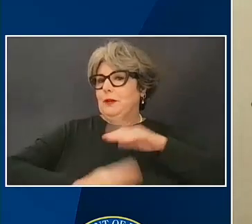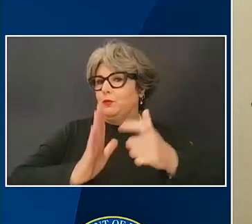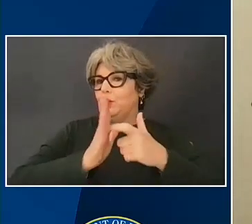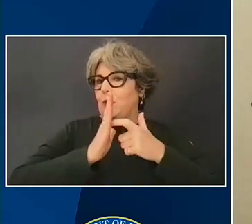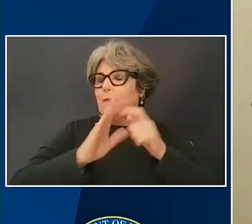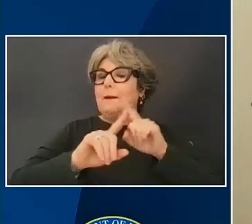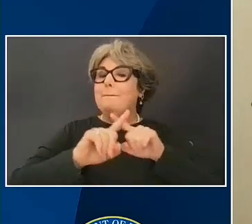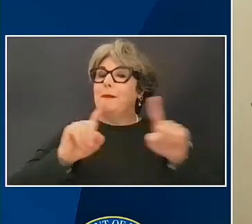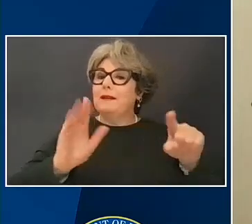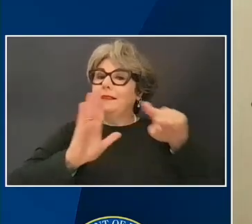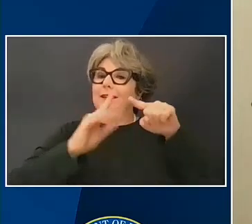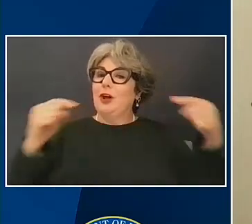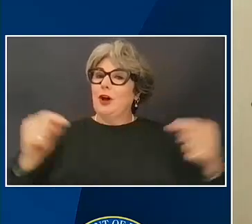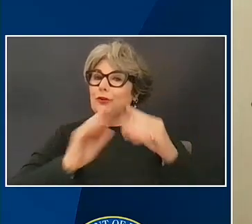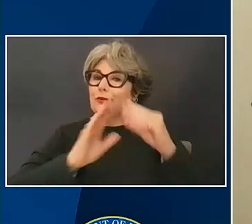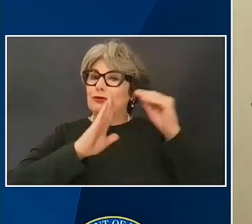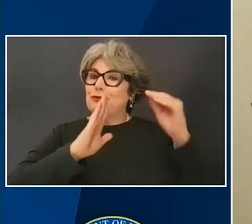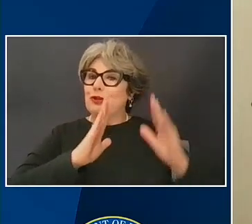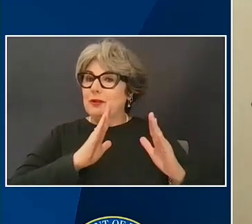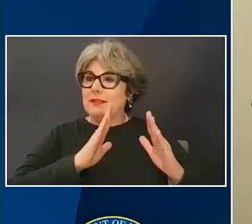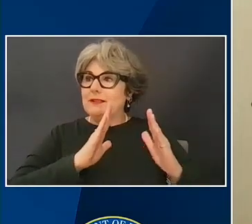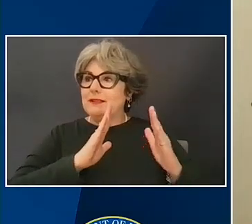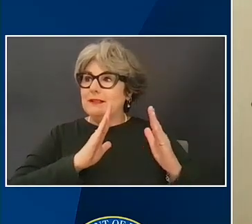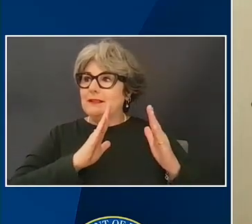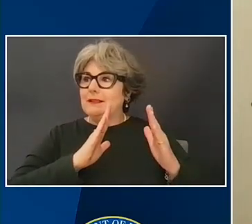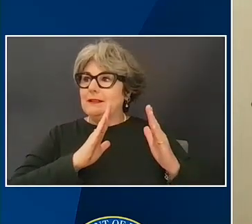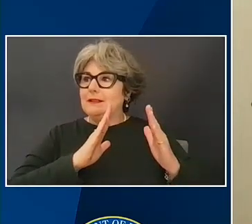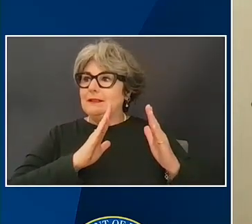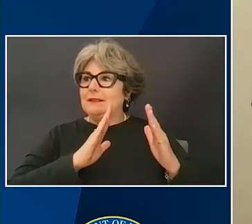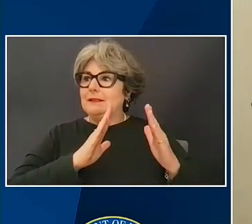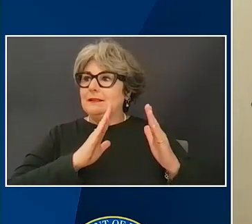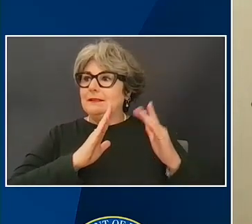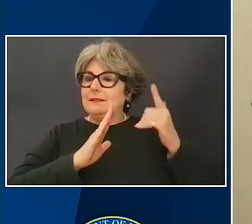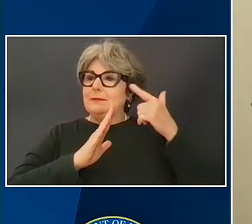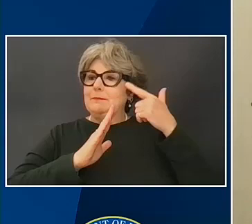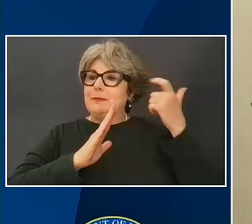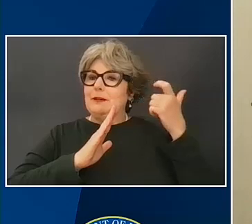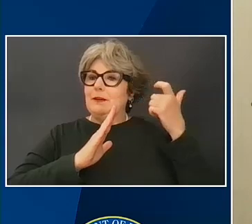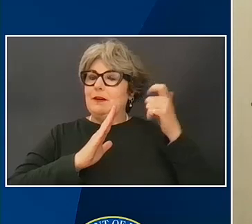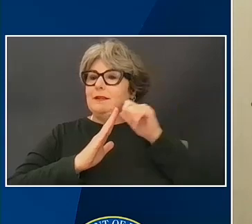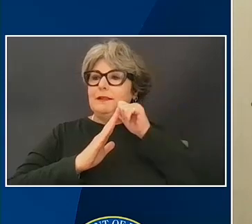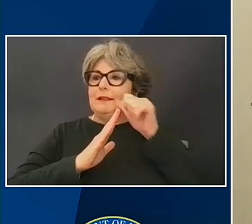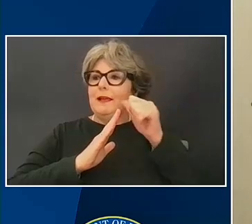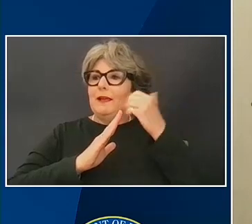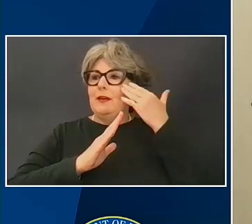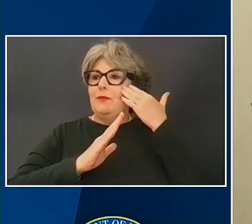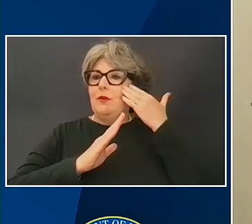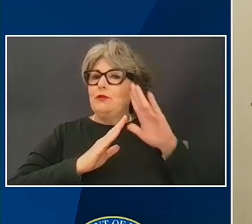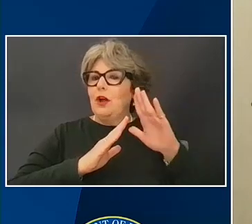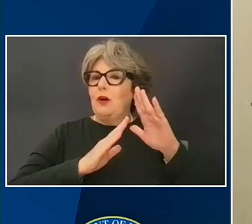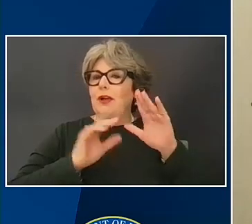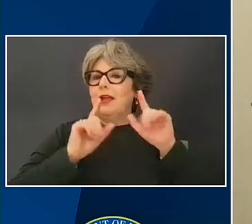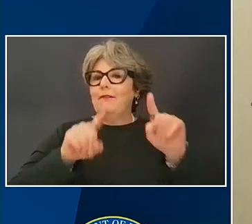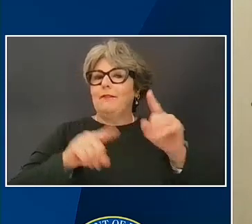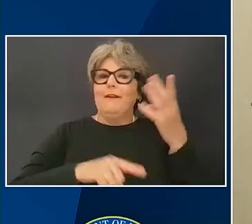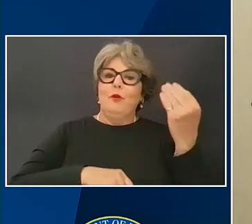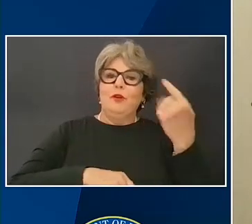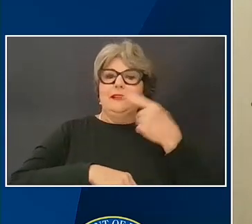students ultimately because they're not going to feel like- or they're not going to readily know, like, oh, I need to go in every 14 days and do this thing because of